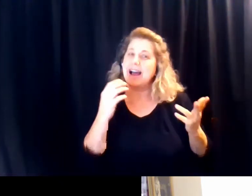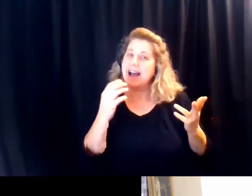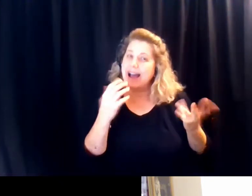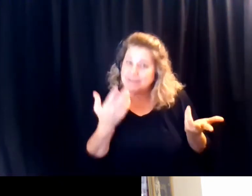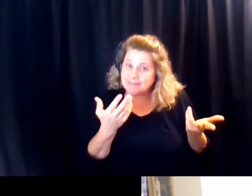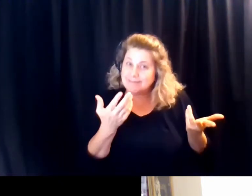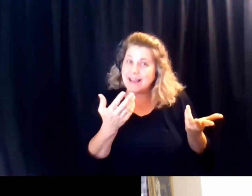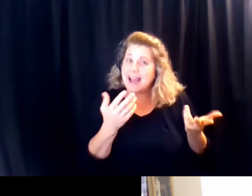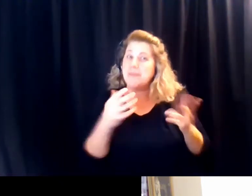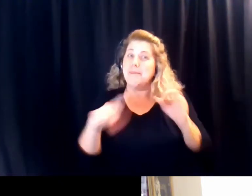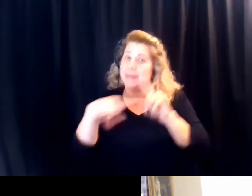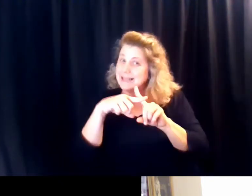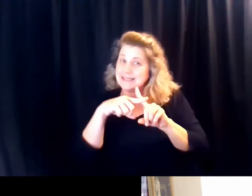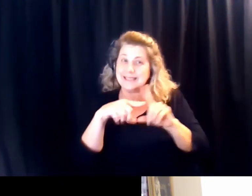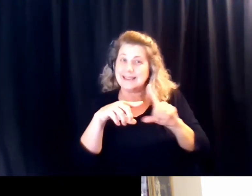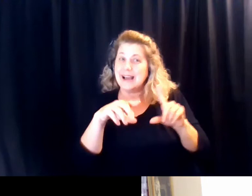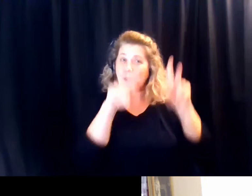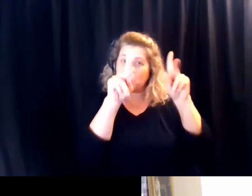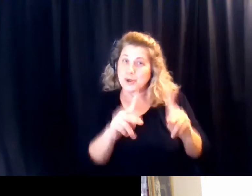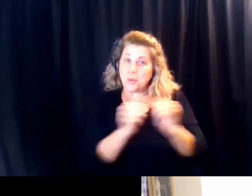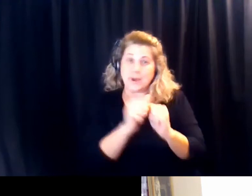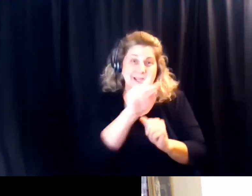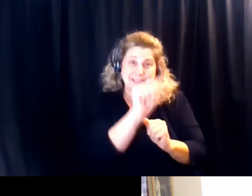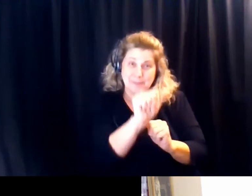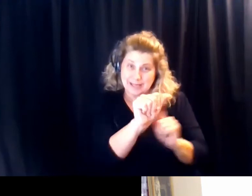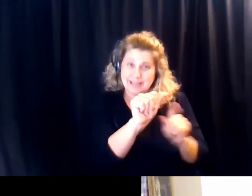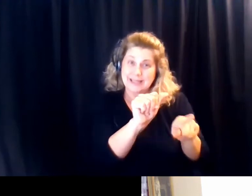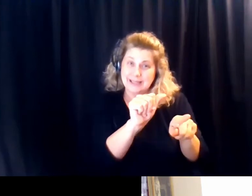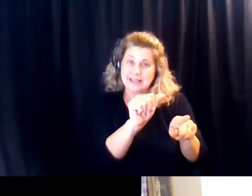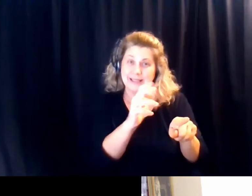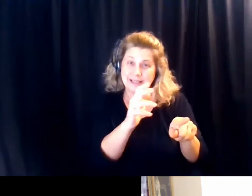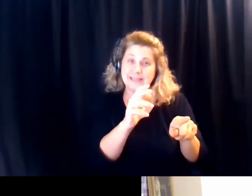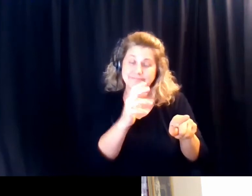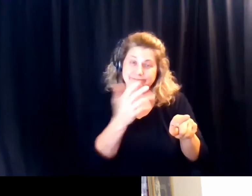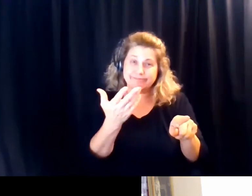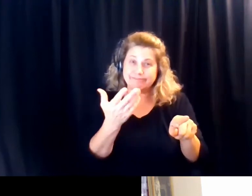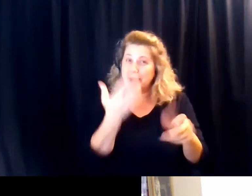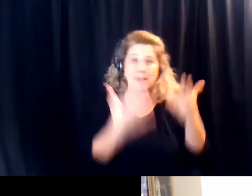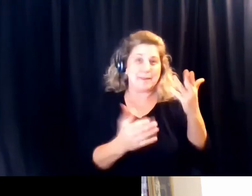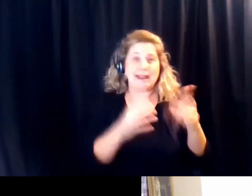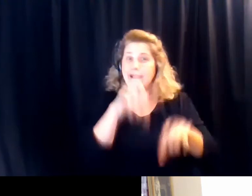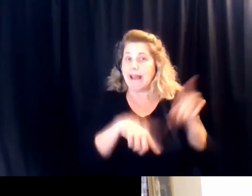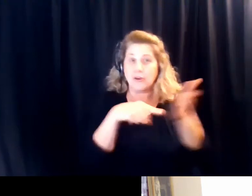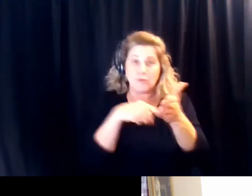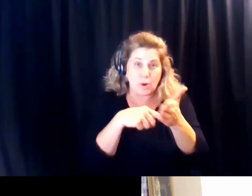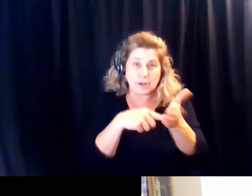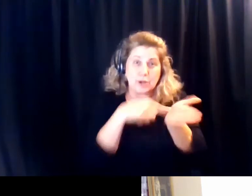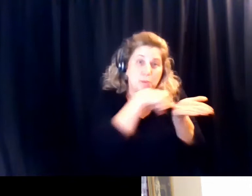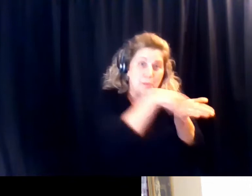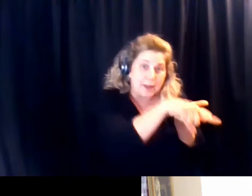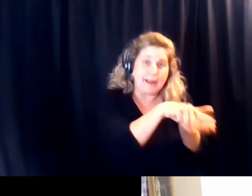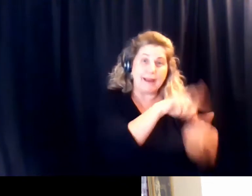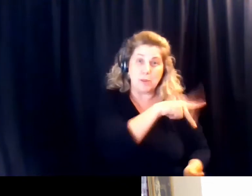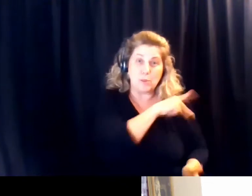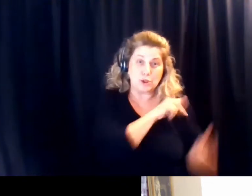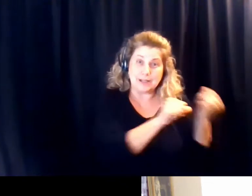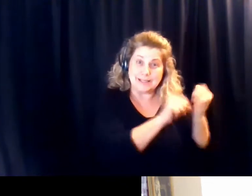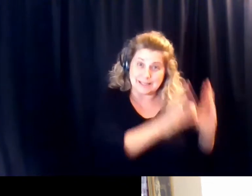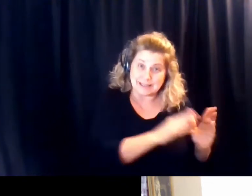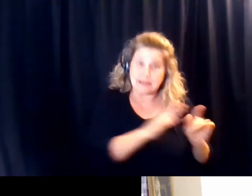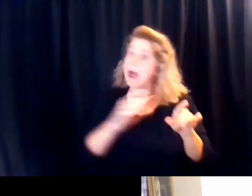Judith Heumann: Is we're a very different place that when I was first had polio no there there is a disability movement. The movement is evolving and growing.